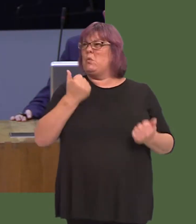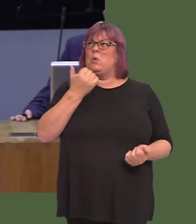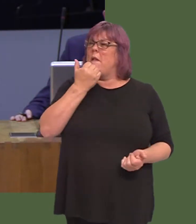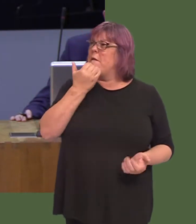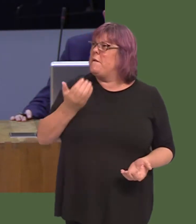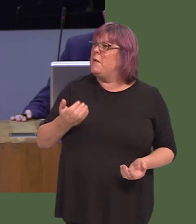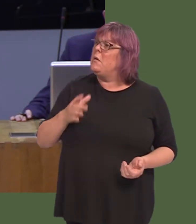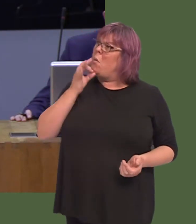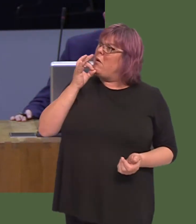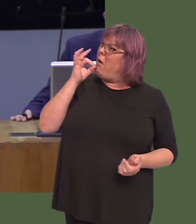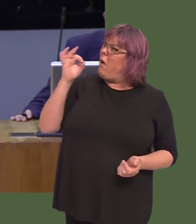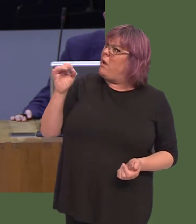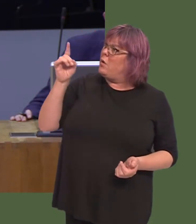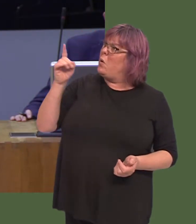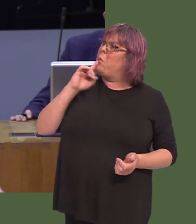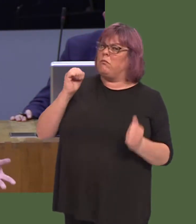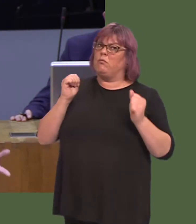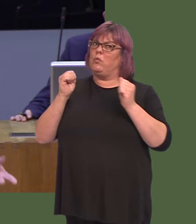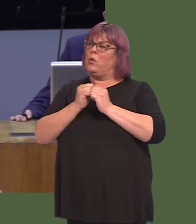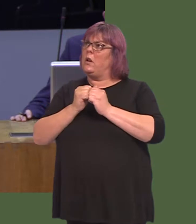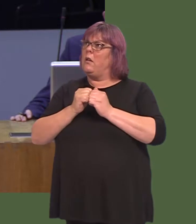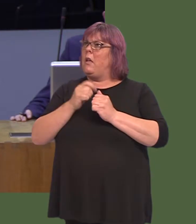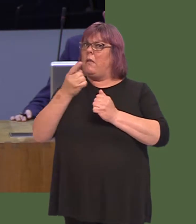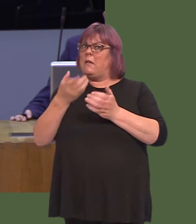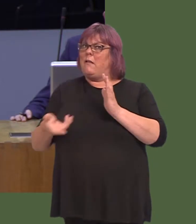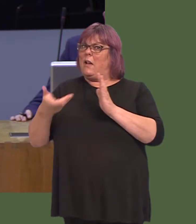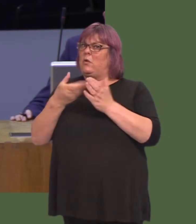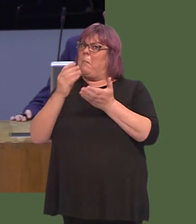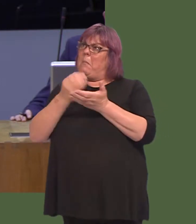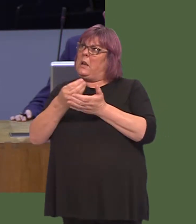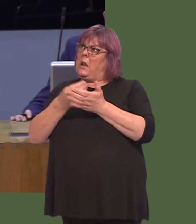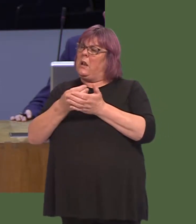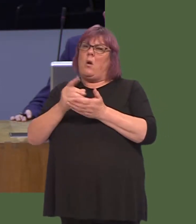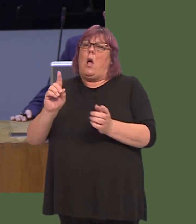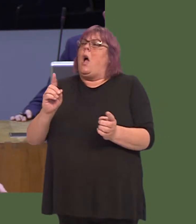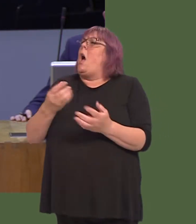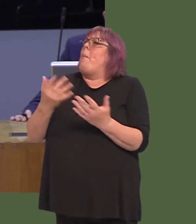So, First Minister, will you commit to using some of this additional money, whatever it